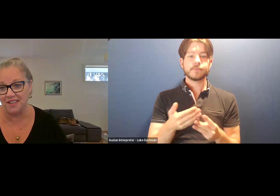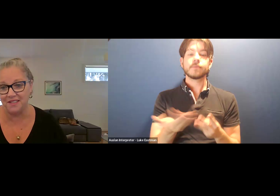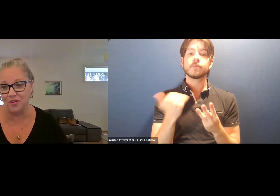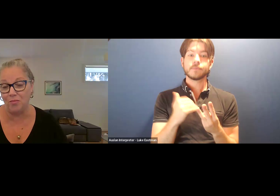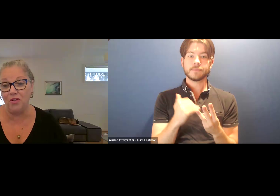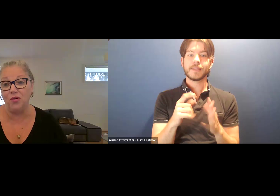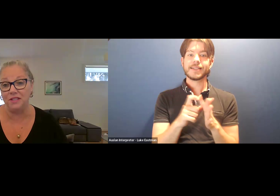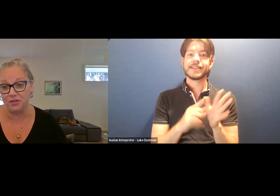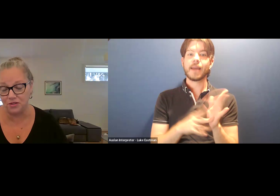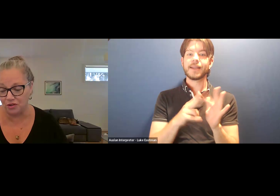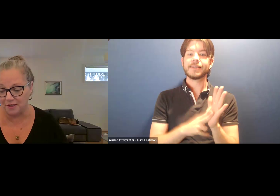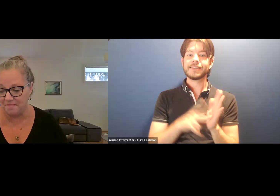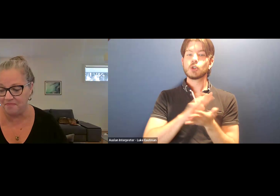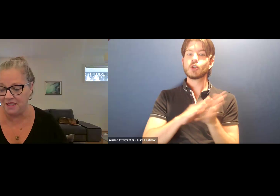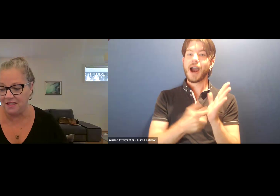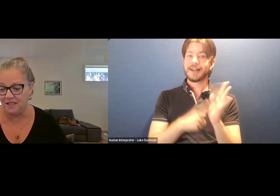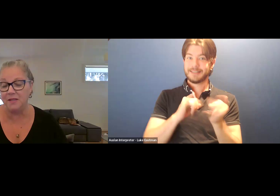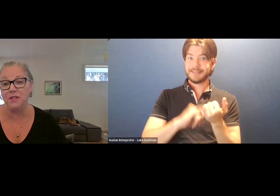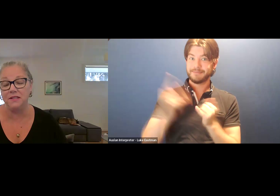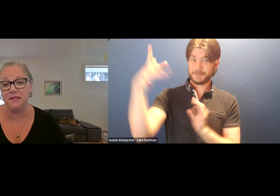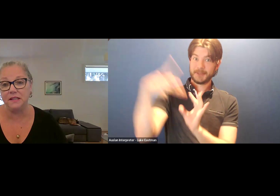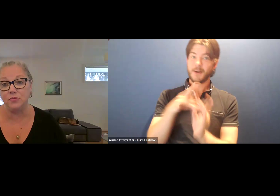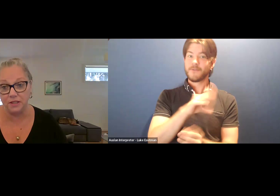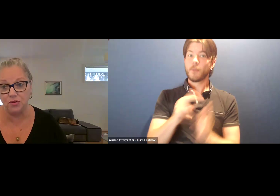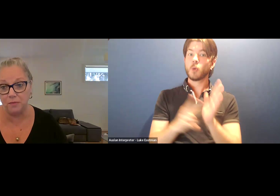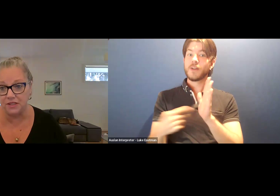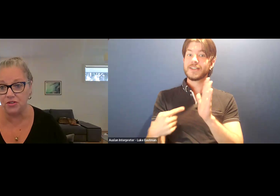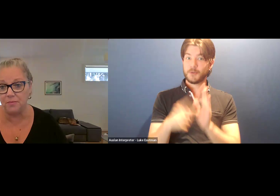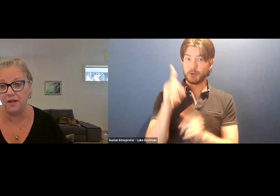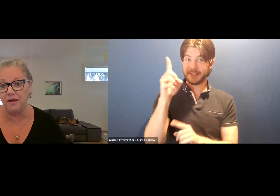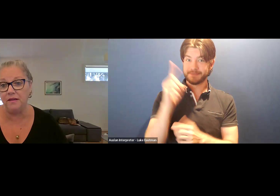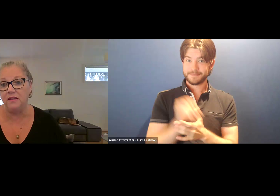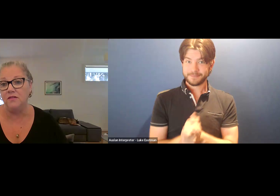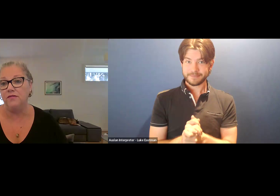joining us from the Northern Territory